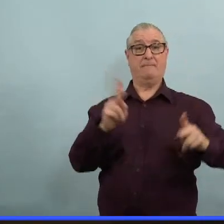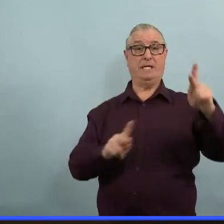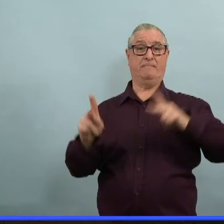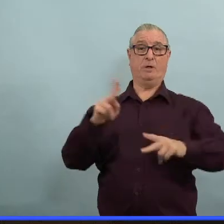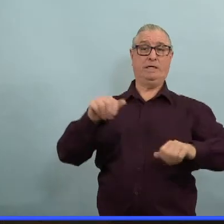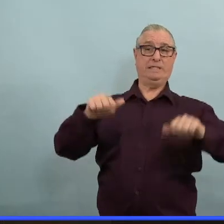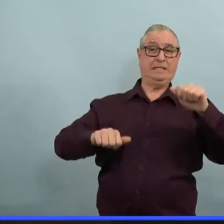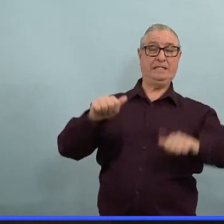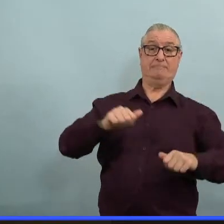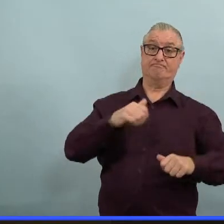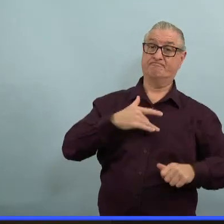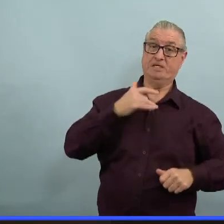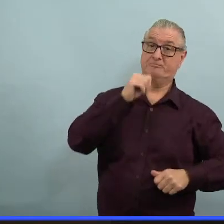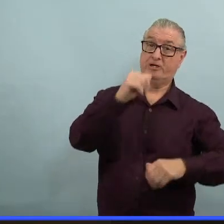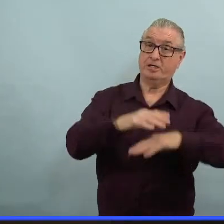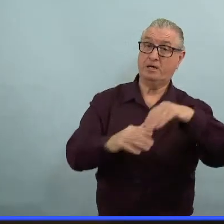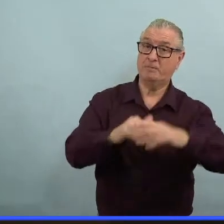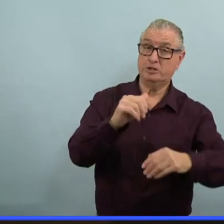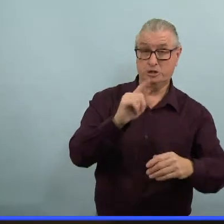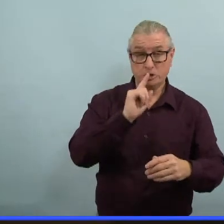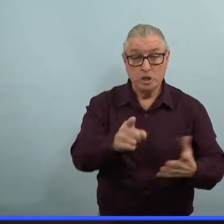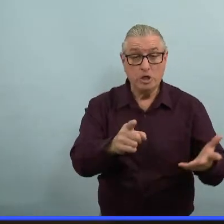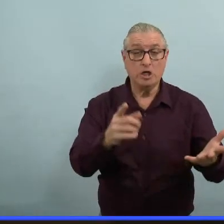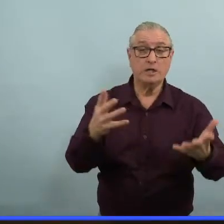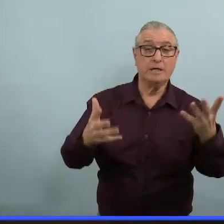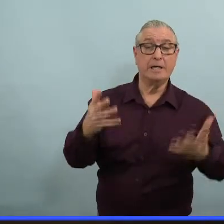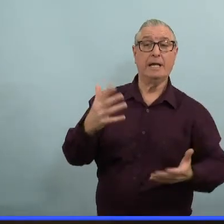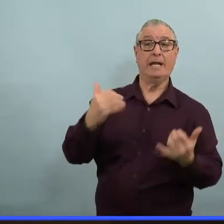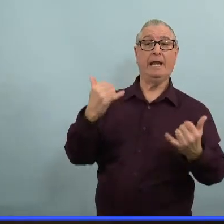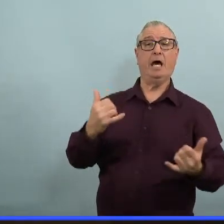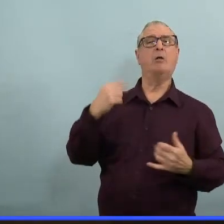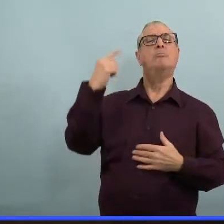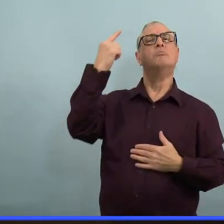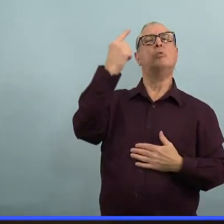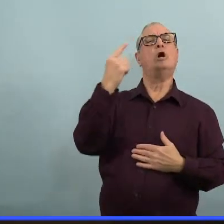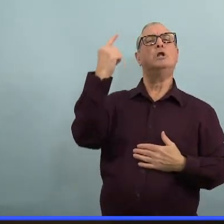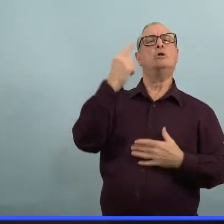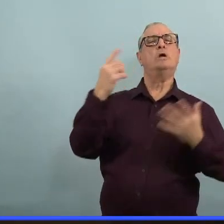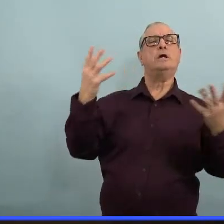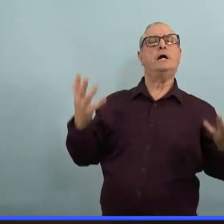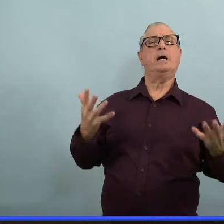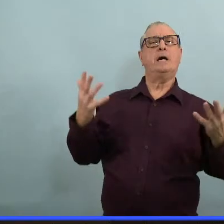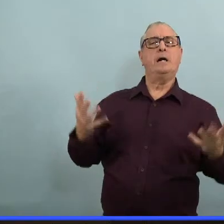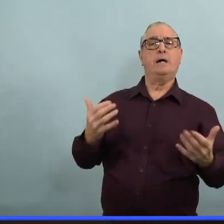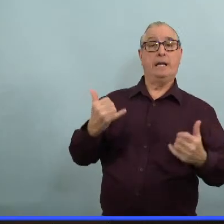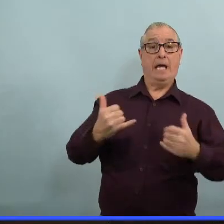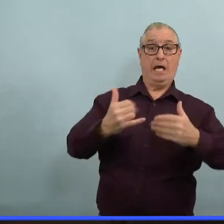where folks uh who are immunocompromised our elderly are at higher risk of some severe outcomes